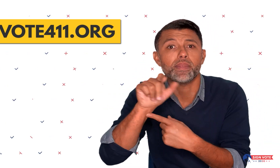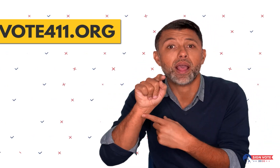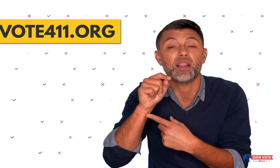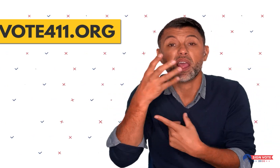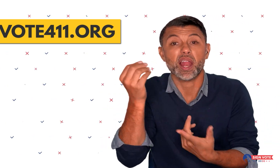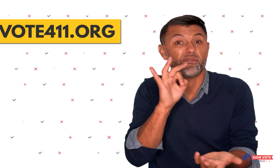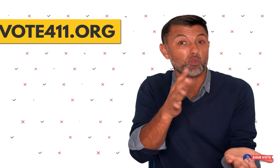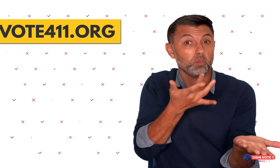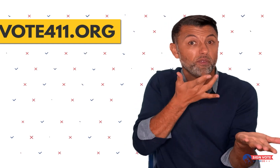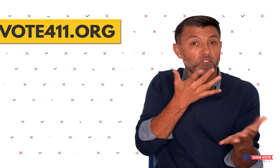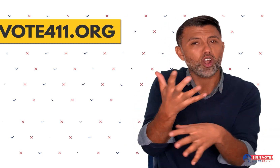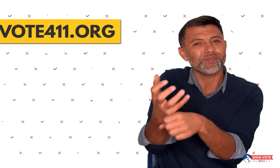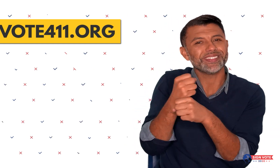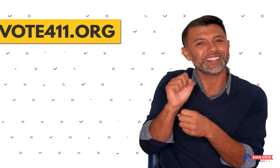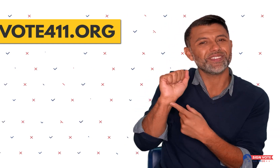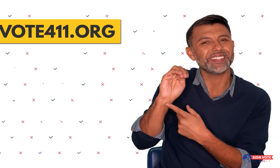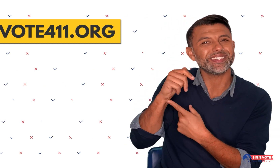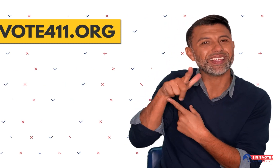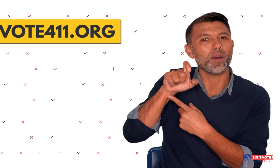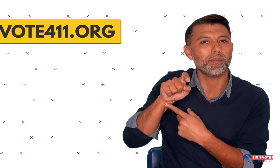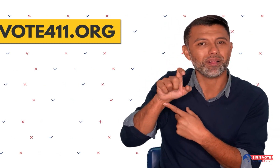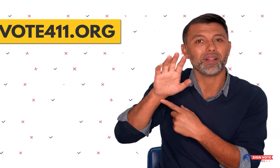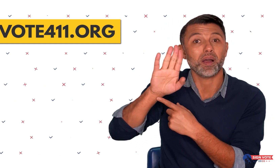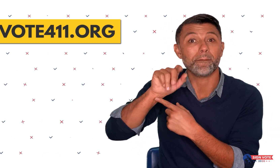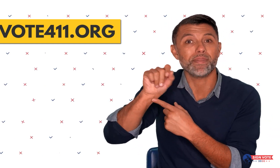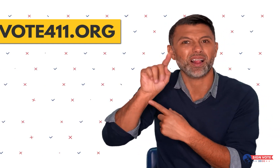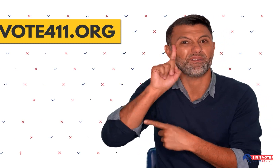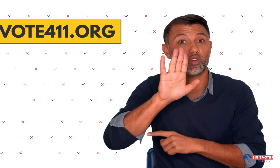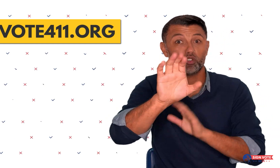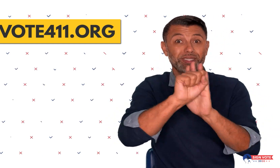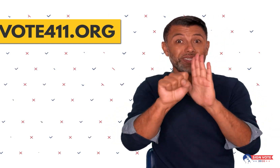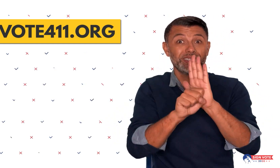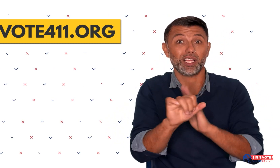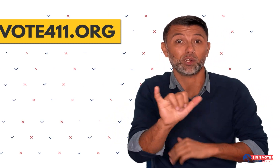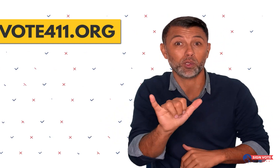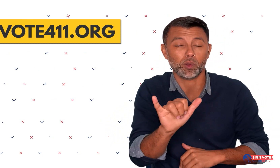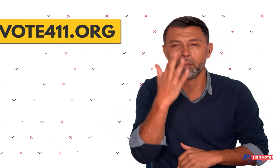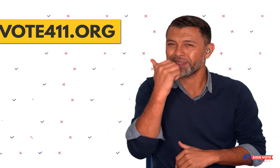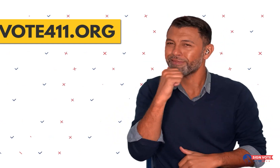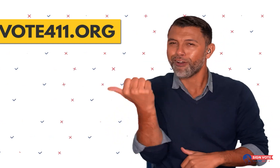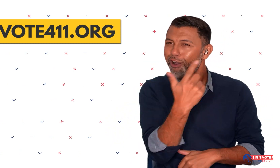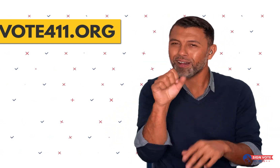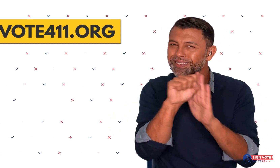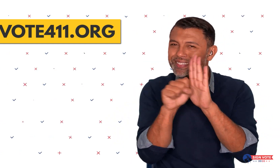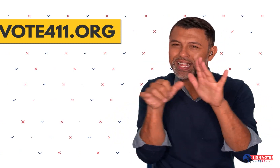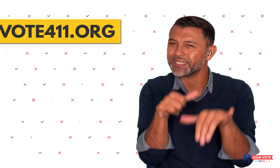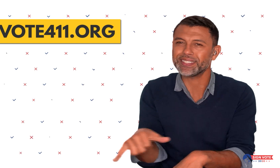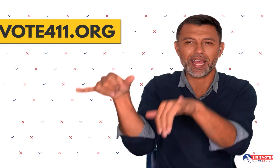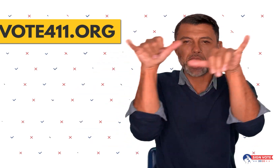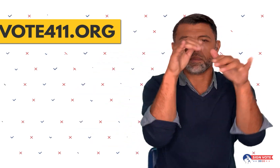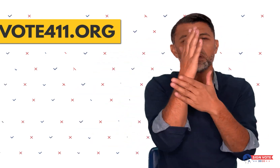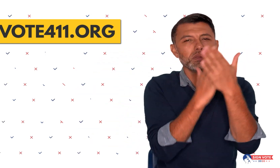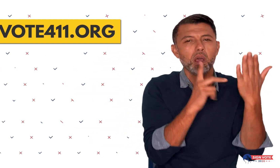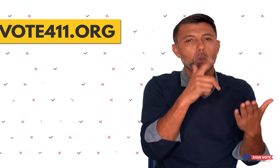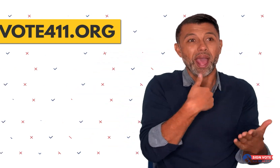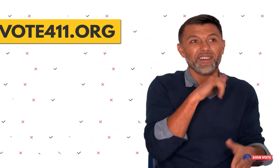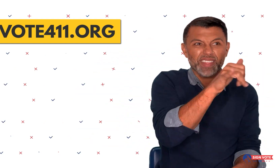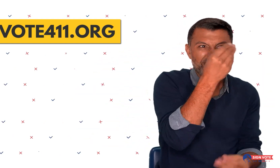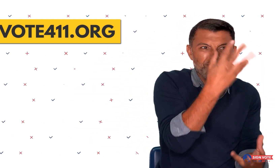and the various policies that will be on the ballot, and if you prefer you can also receive a sample ballot for your state too, because not all states are the same.